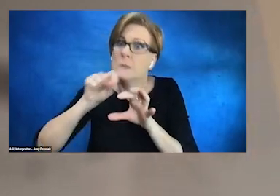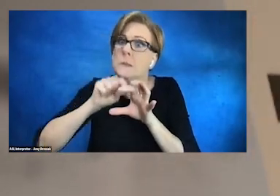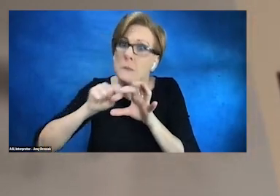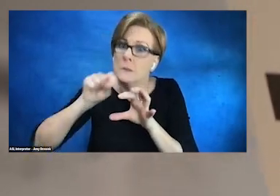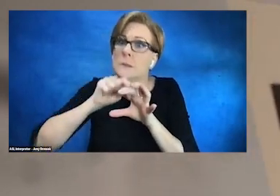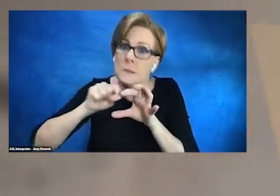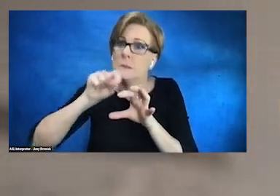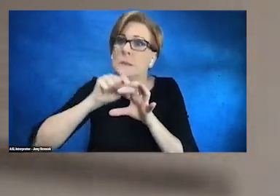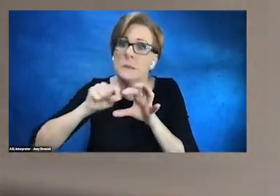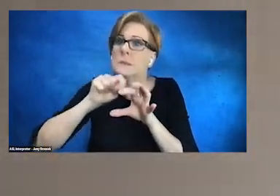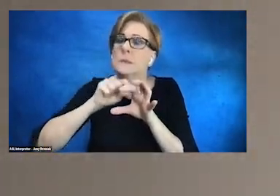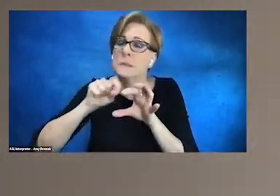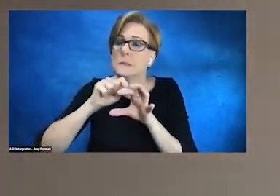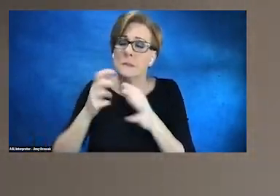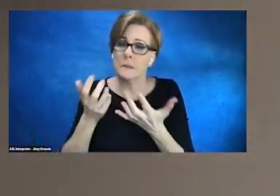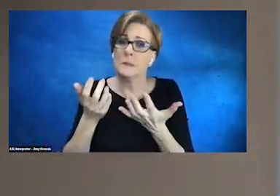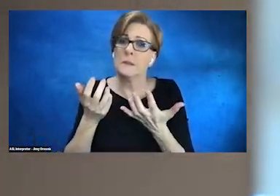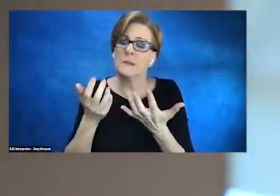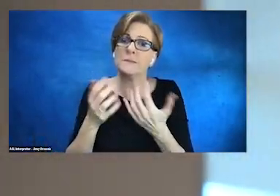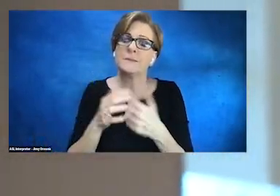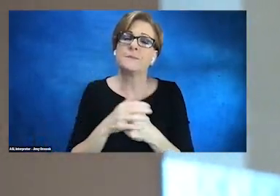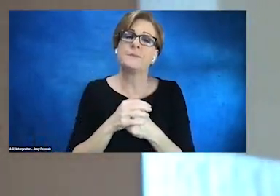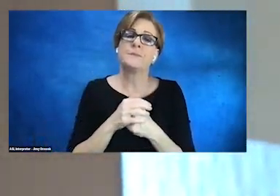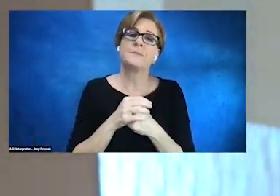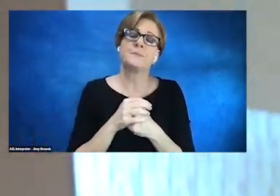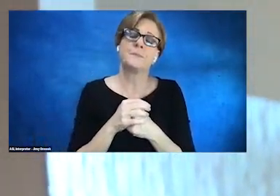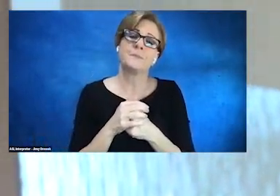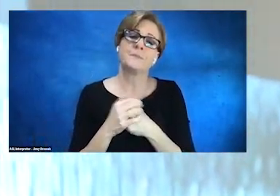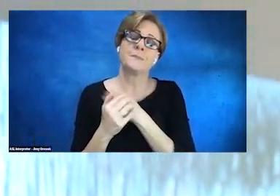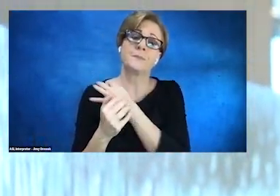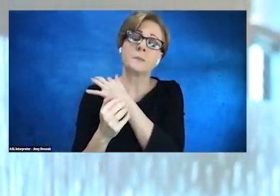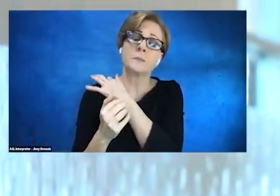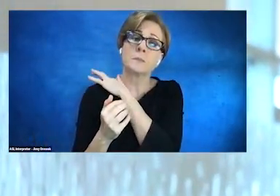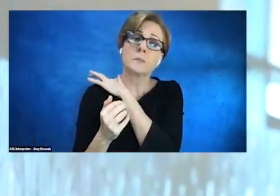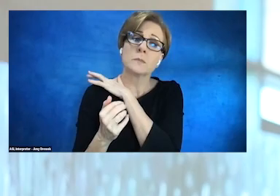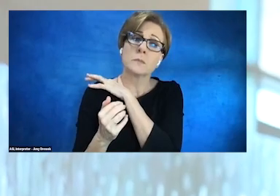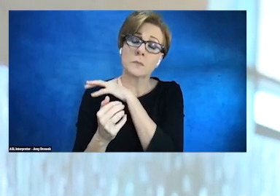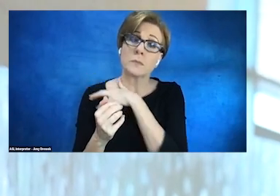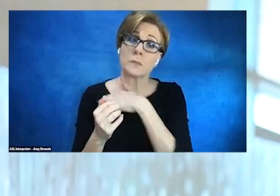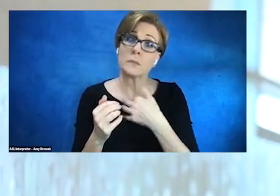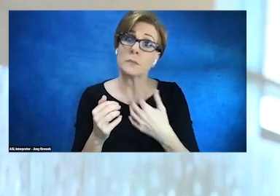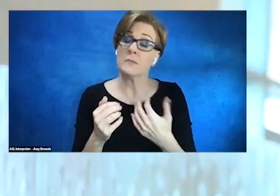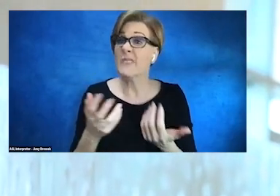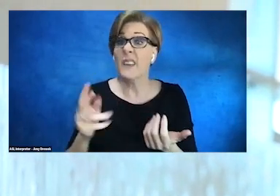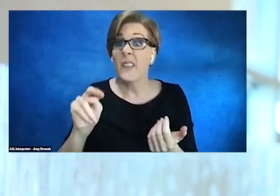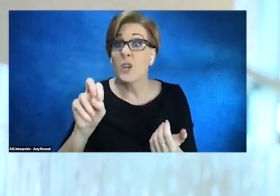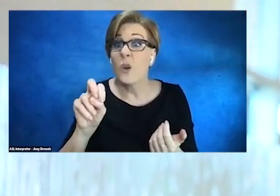very thin writing utensil and if you think about using a ballpoint pen and for like the November